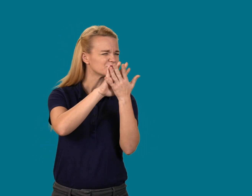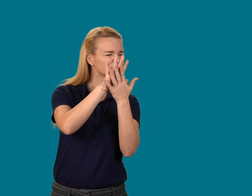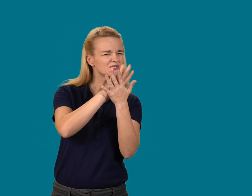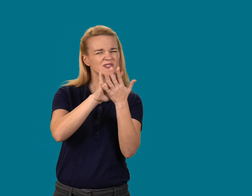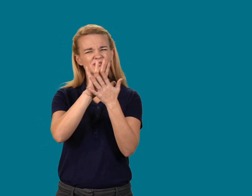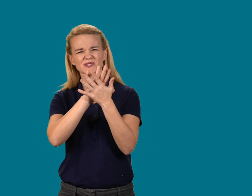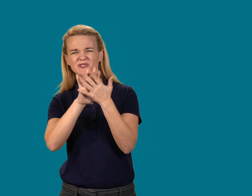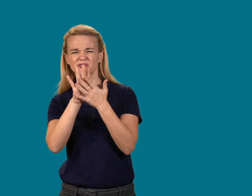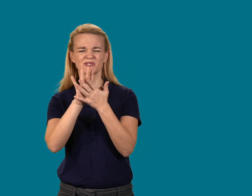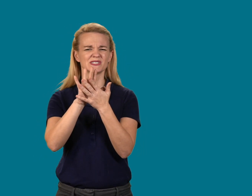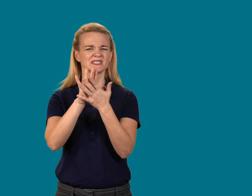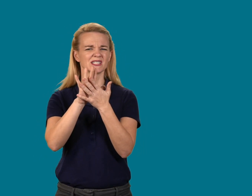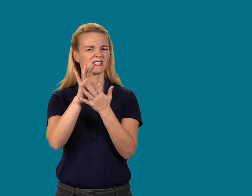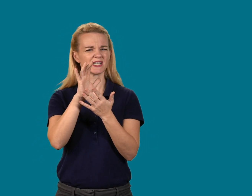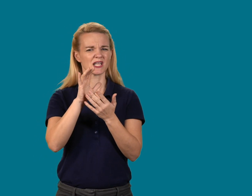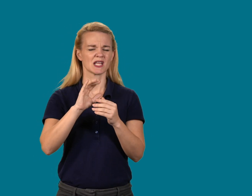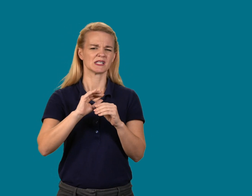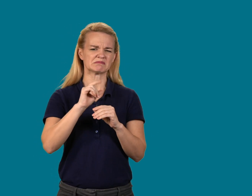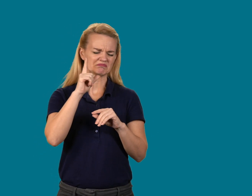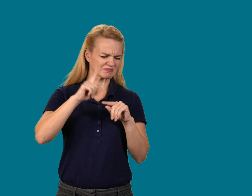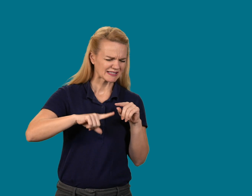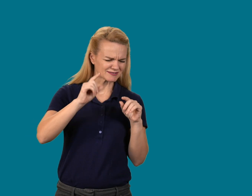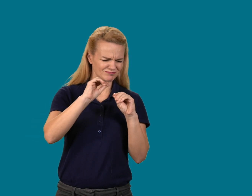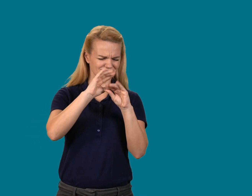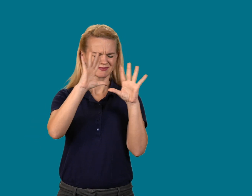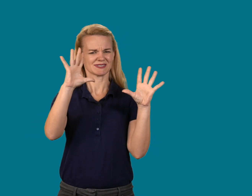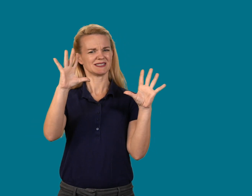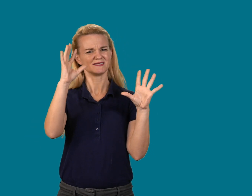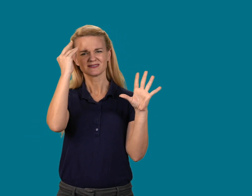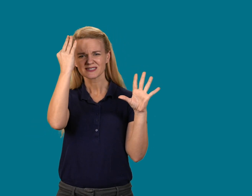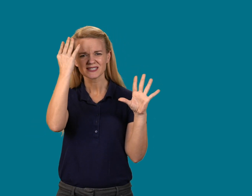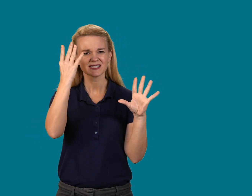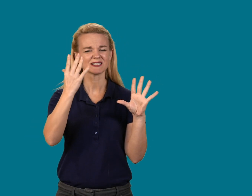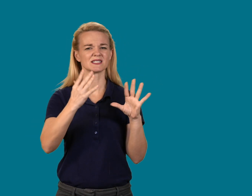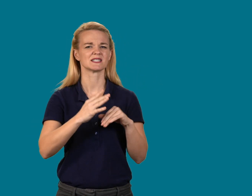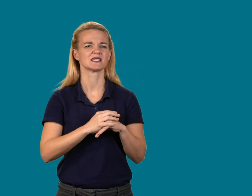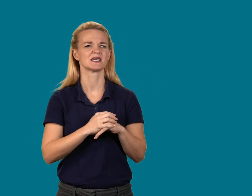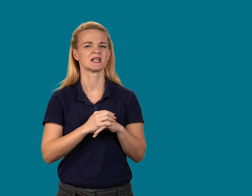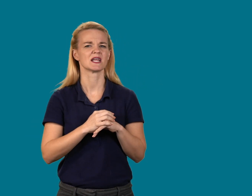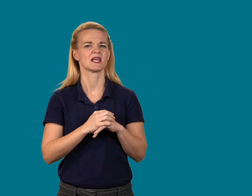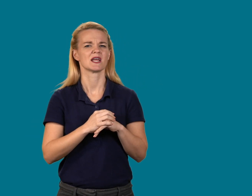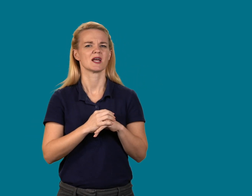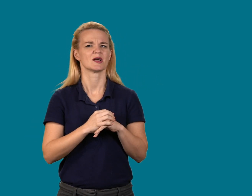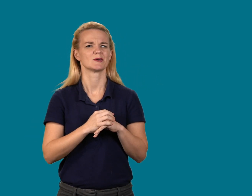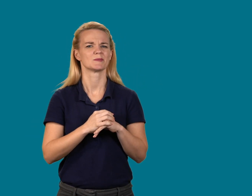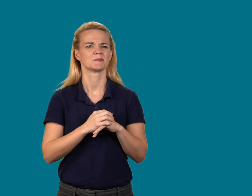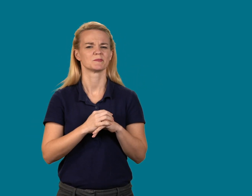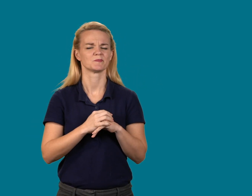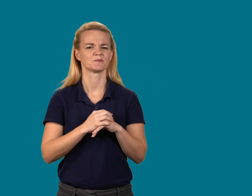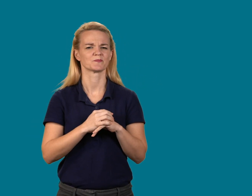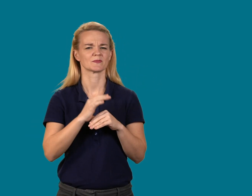feeling confused or having difficulty thinking clearly,